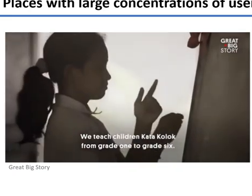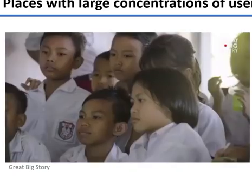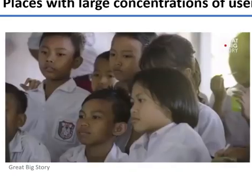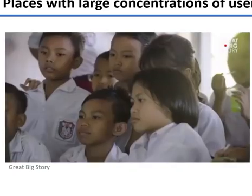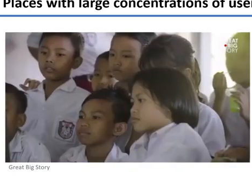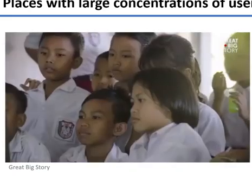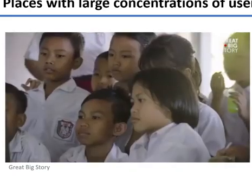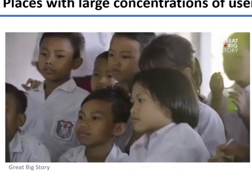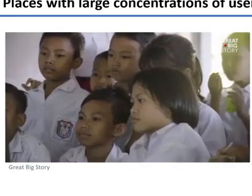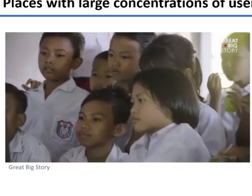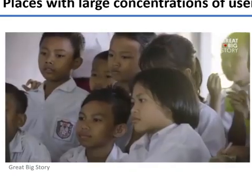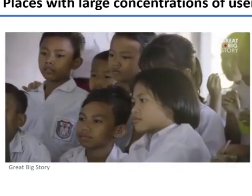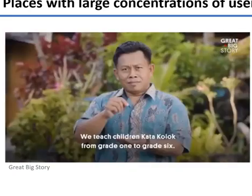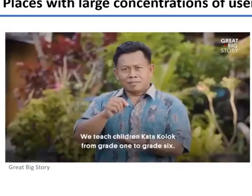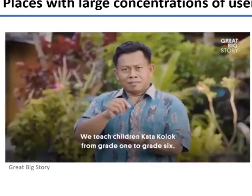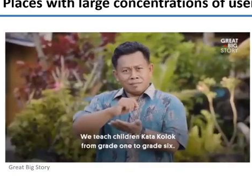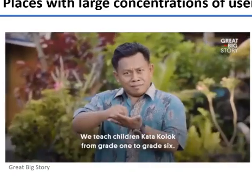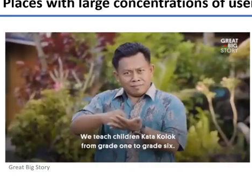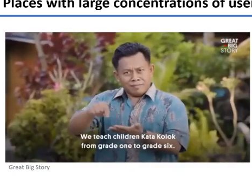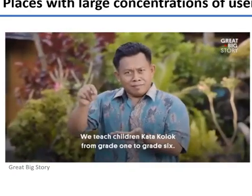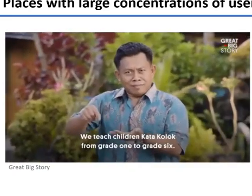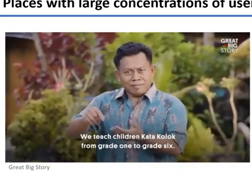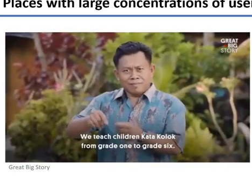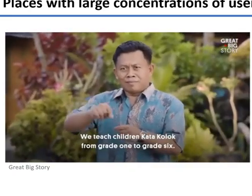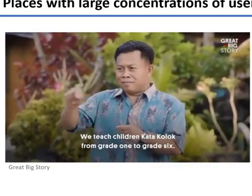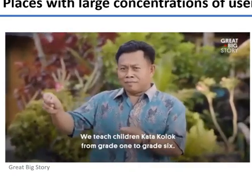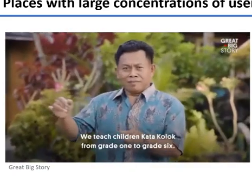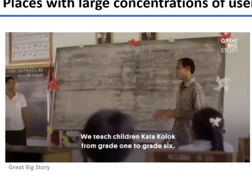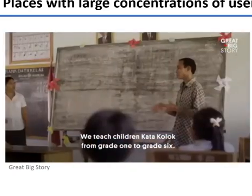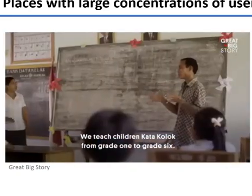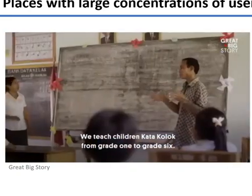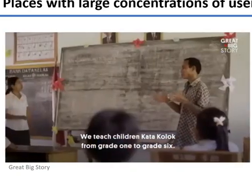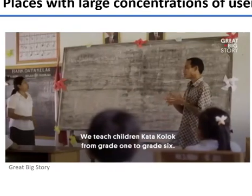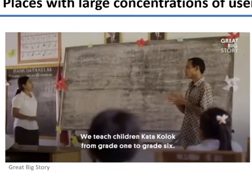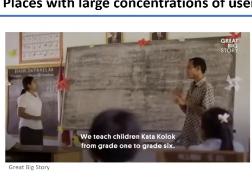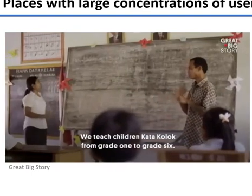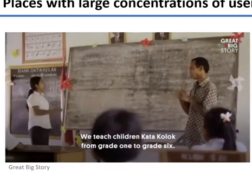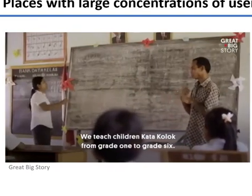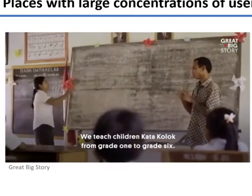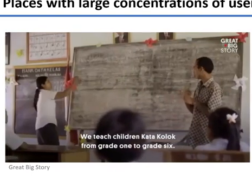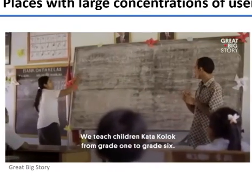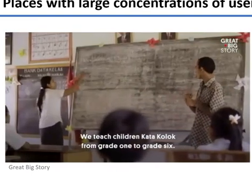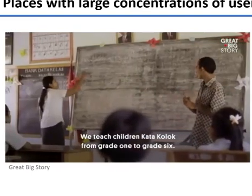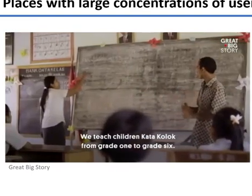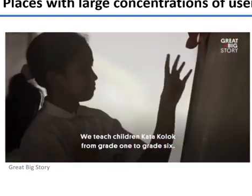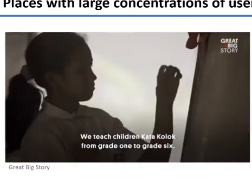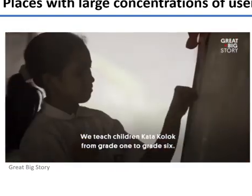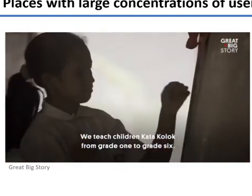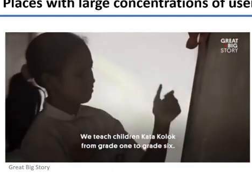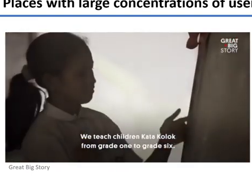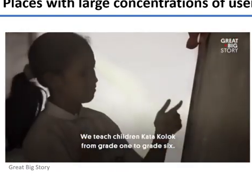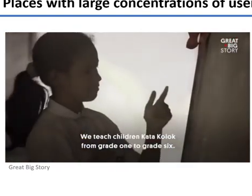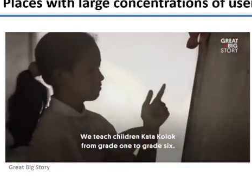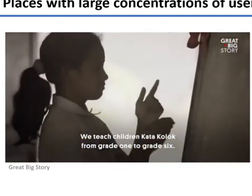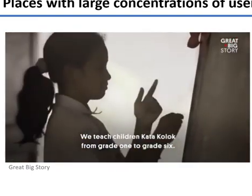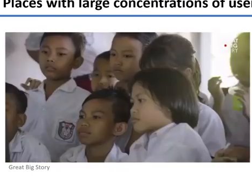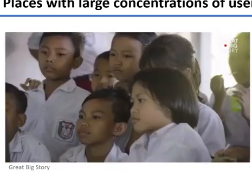is about 20 times more about two percent of the population